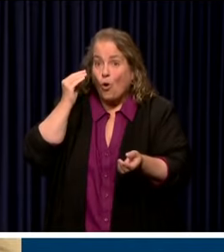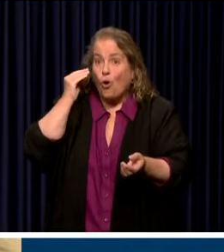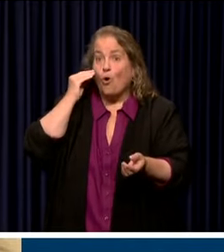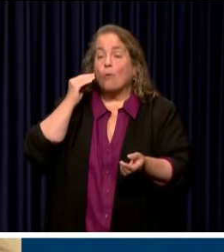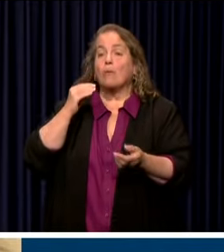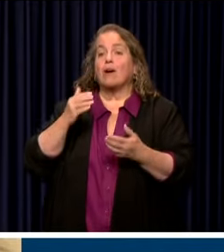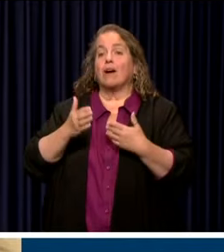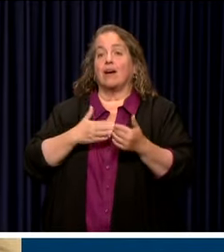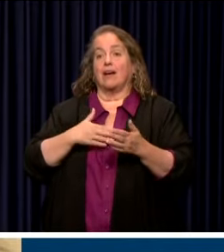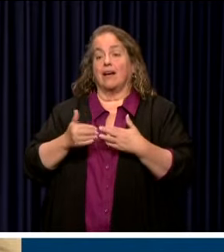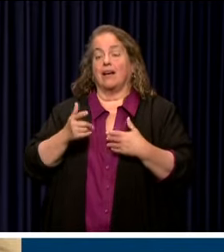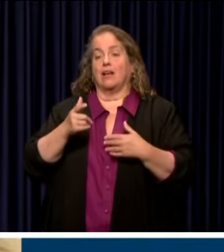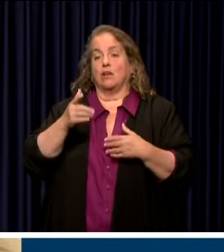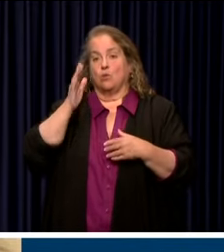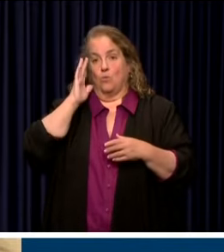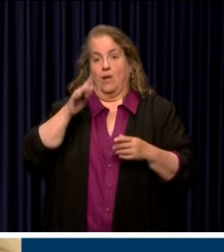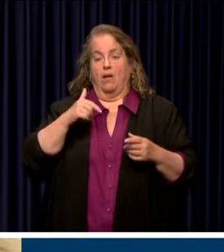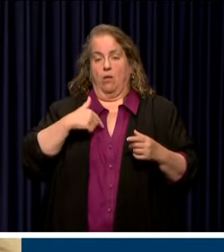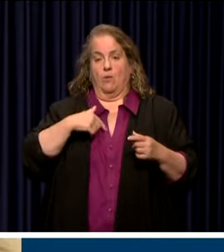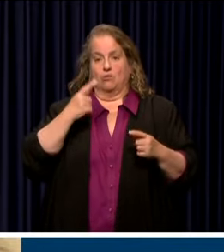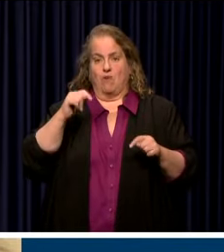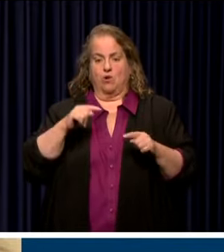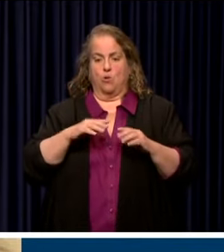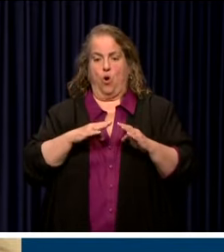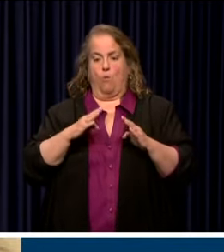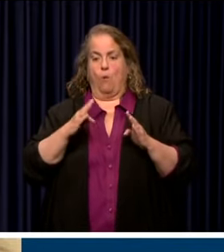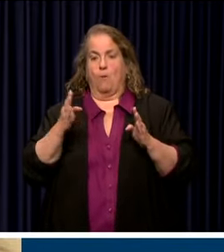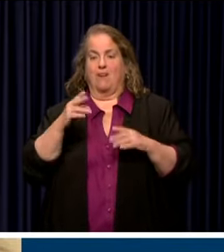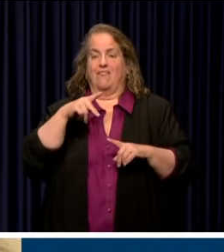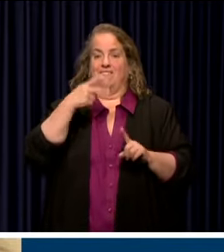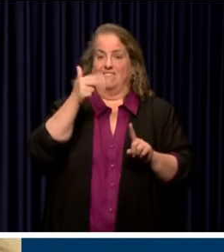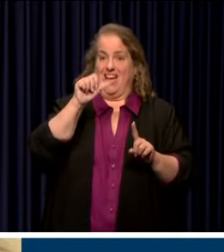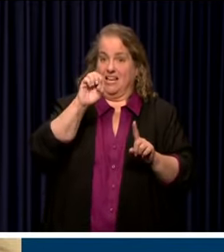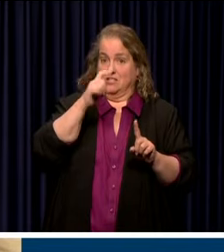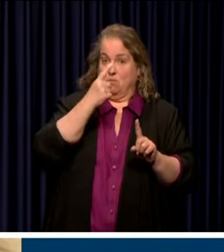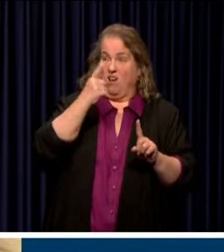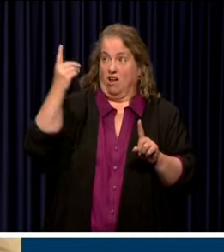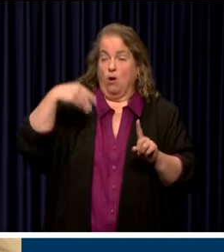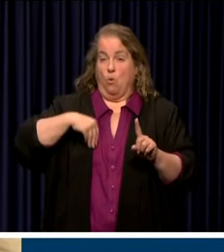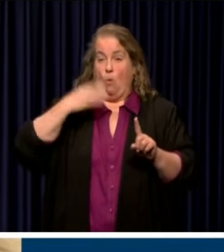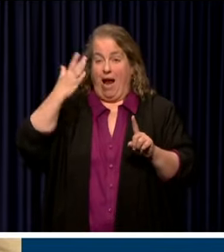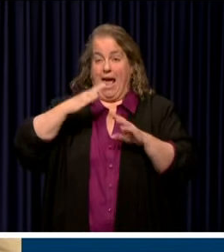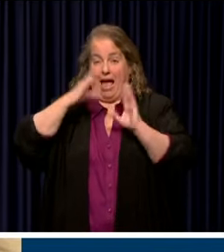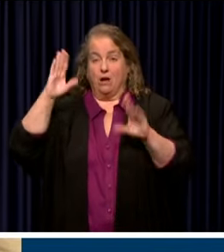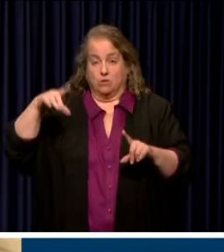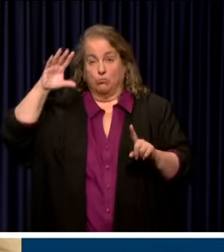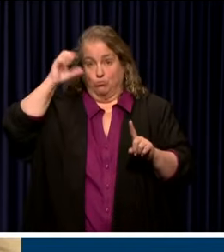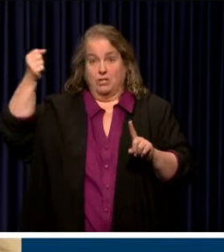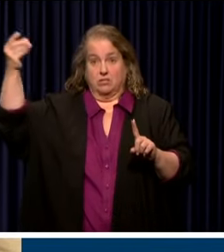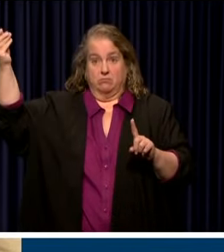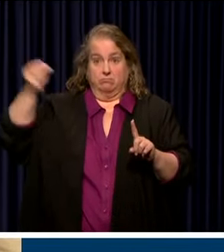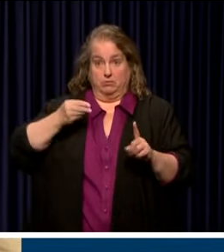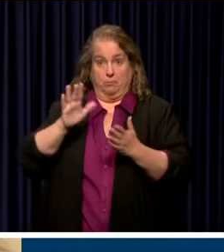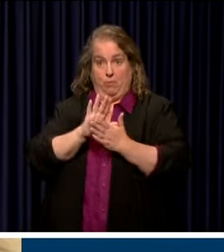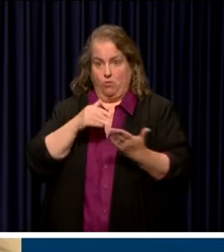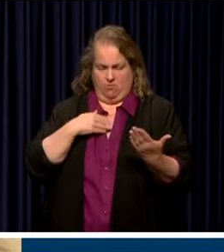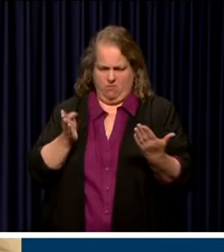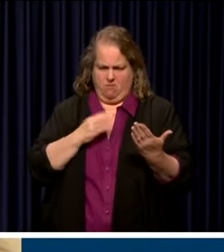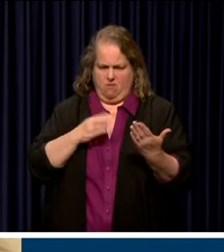ELEMENTARY SCHOOL. HE'S NOT GOING TO HAVE AN IN-PERSON GRADUATION.